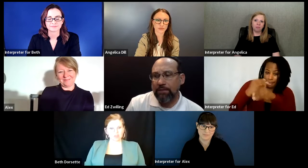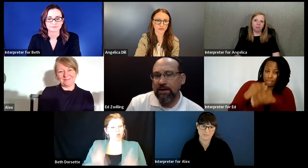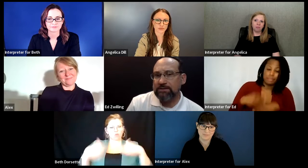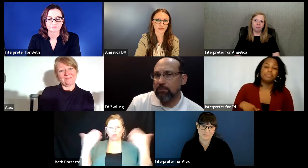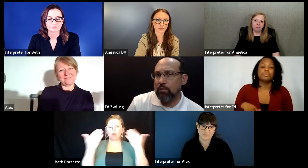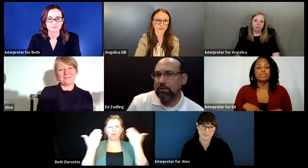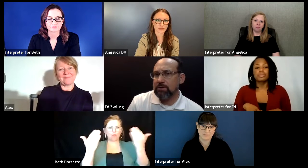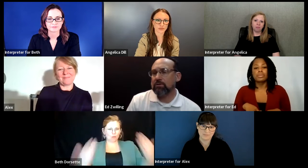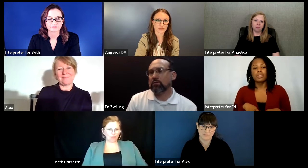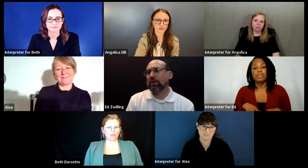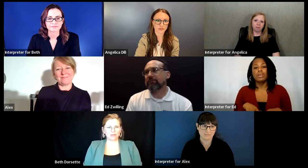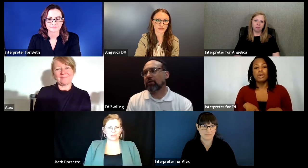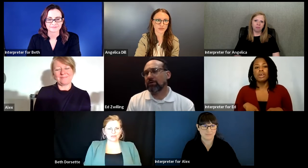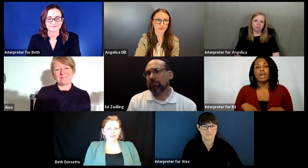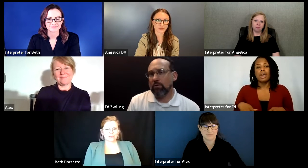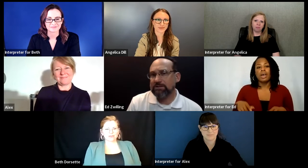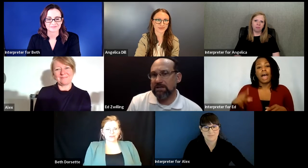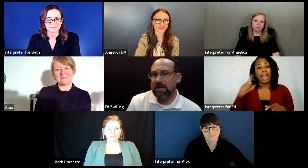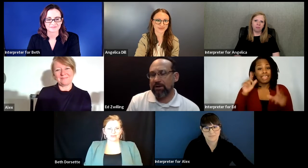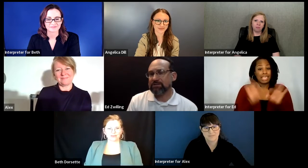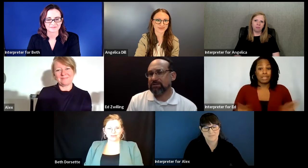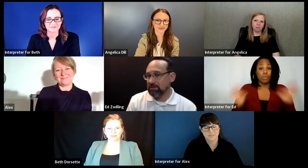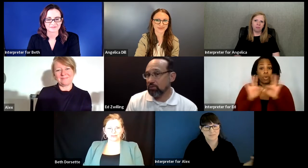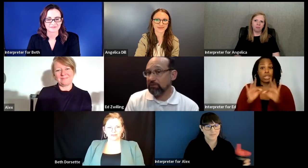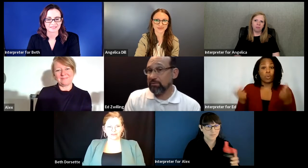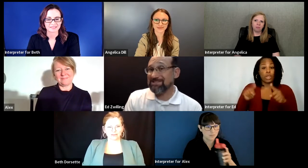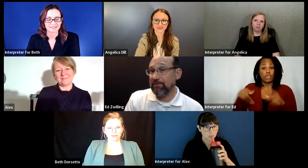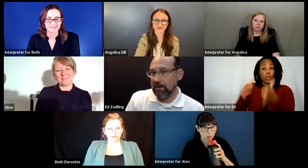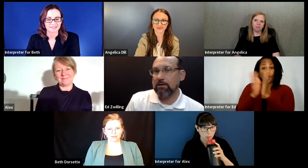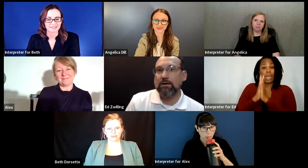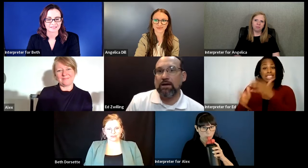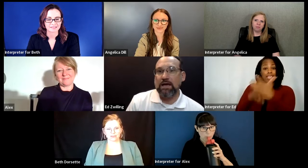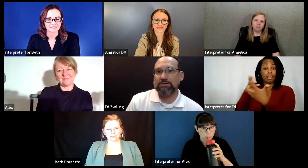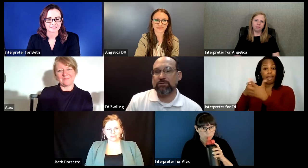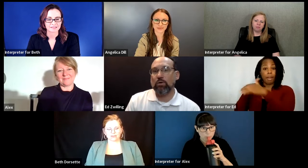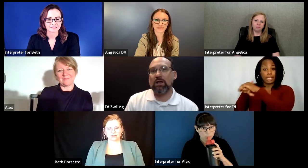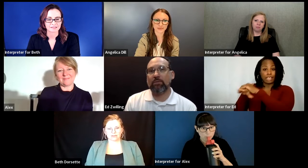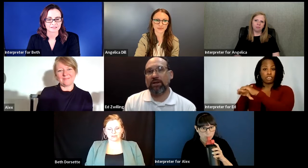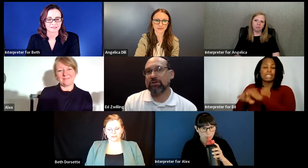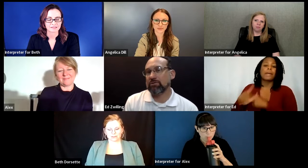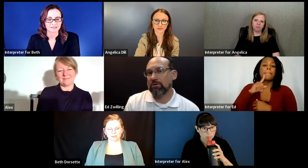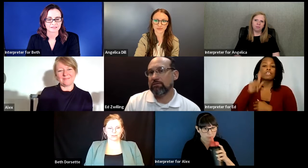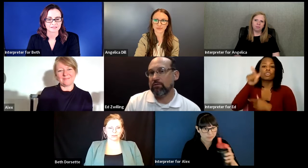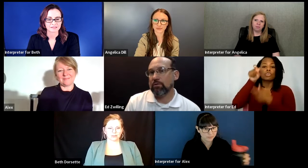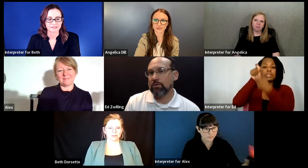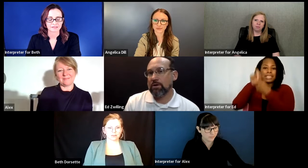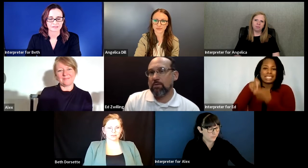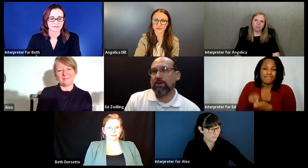I think it's important, too, when you're requesting accommodations, that you're real specific as to what accommodation you're looking for.